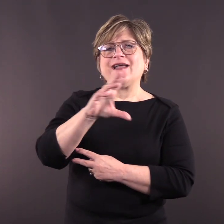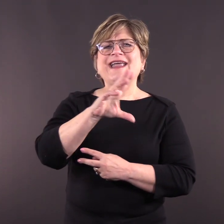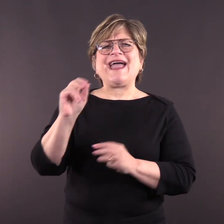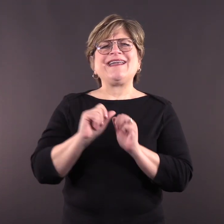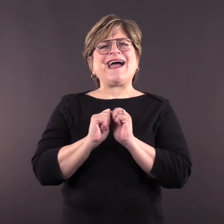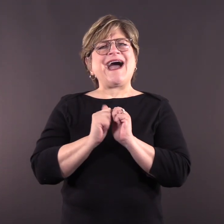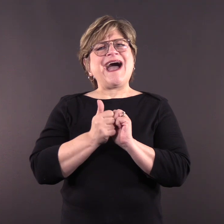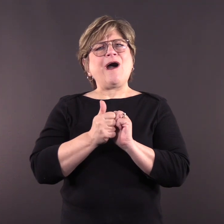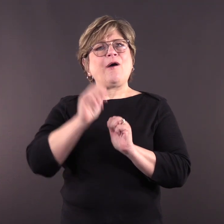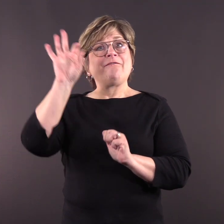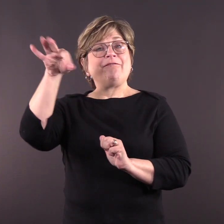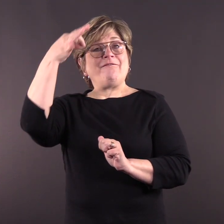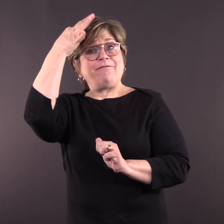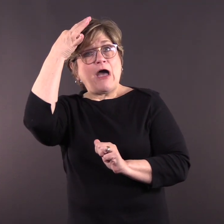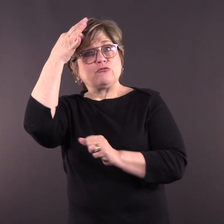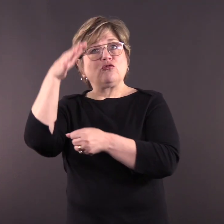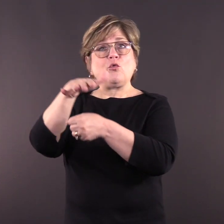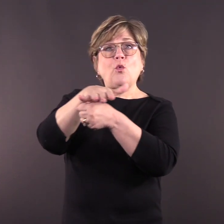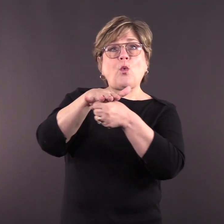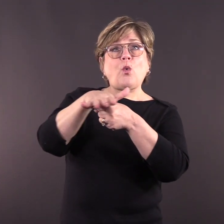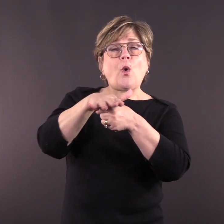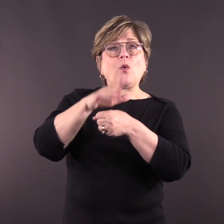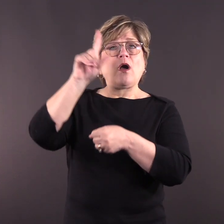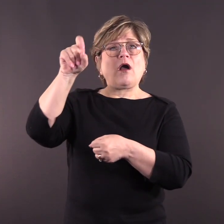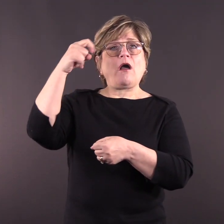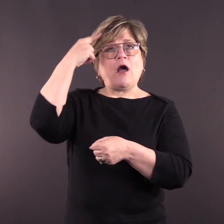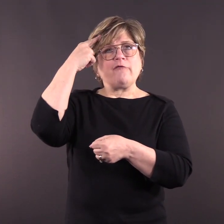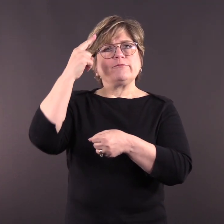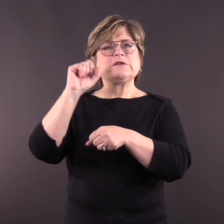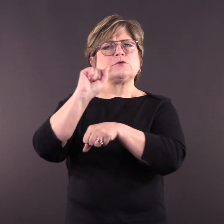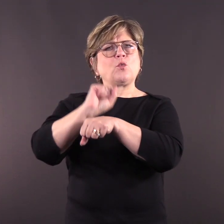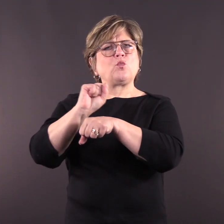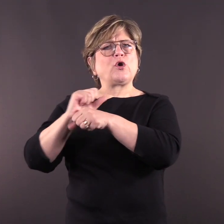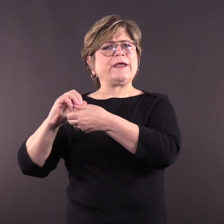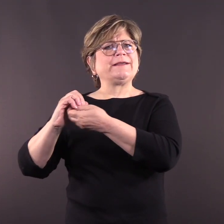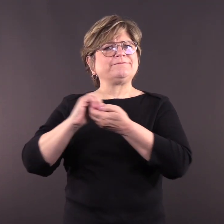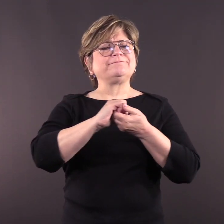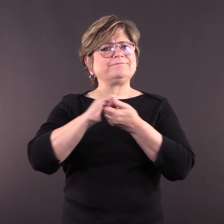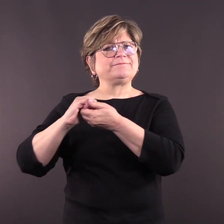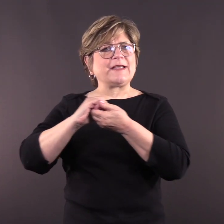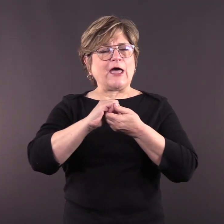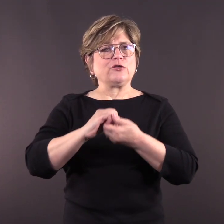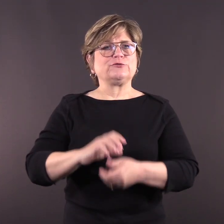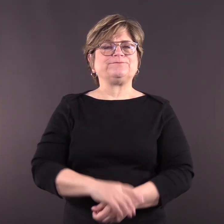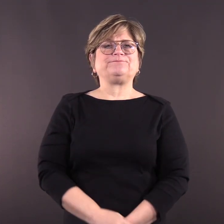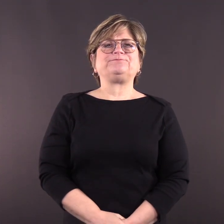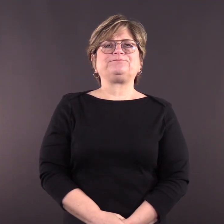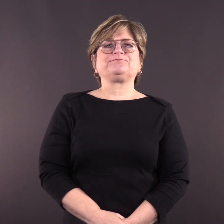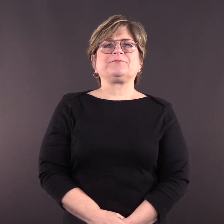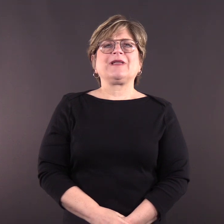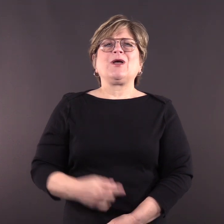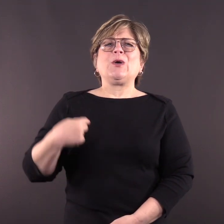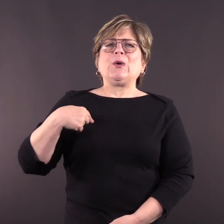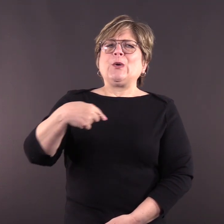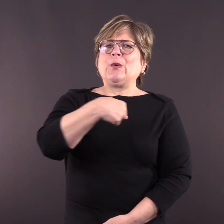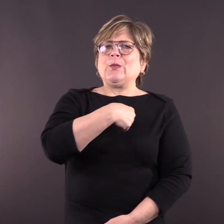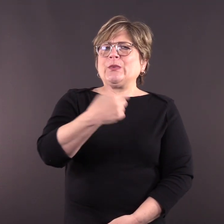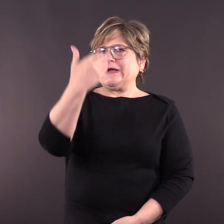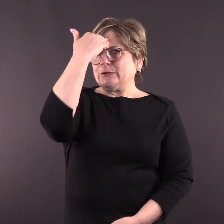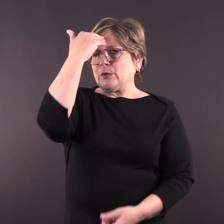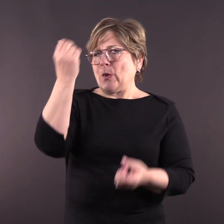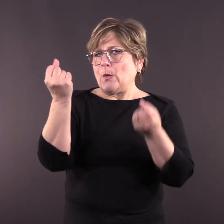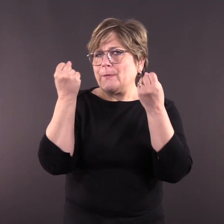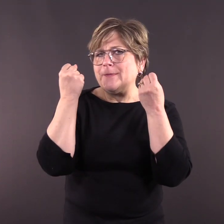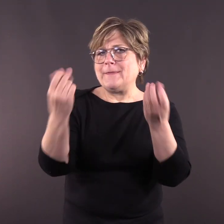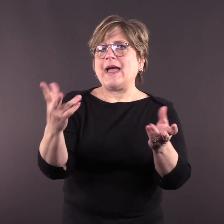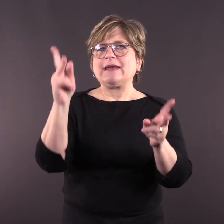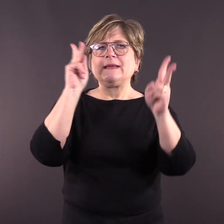fraud, and how the federal and local governments are working together.